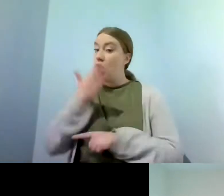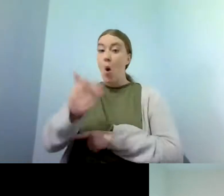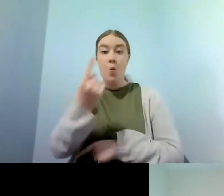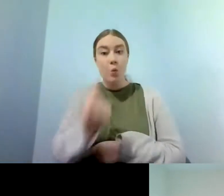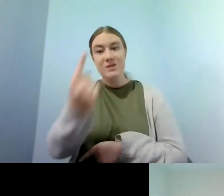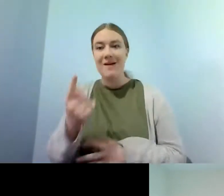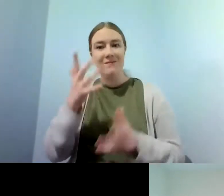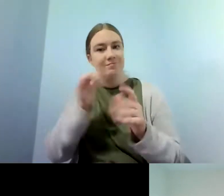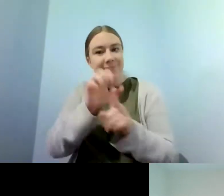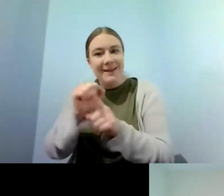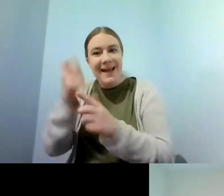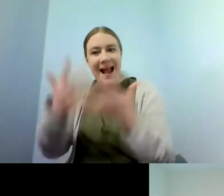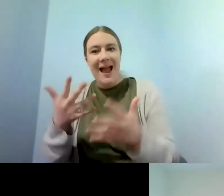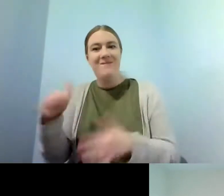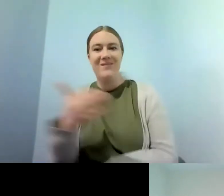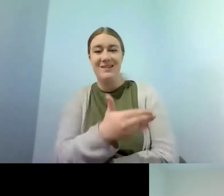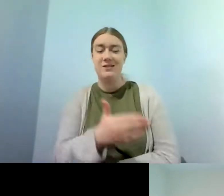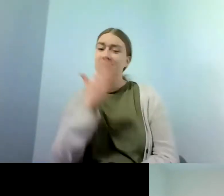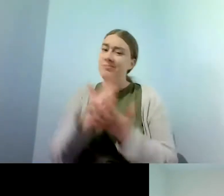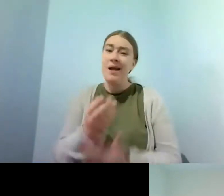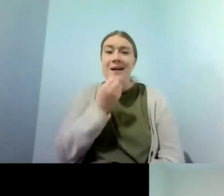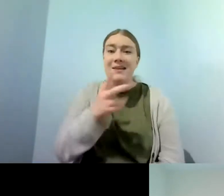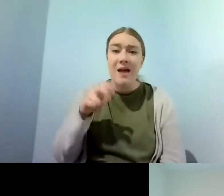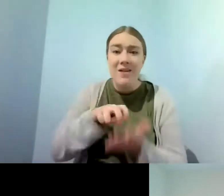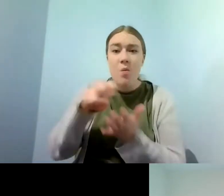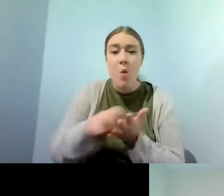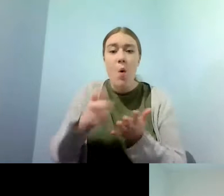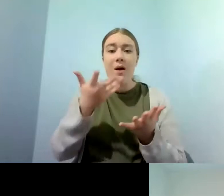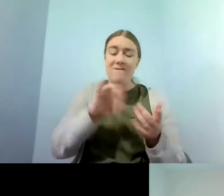brilliant thank you it's a lovely walk over the ham to the weir as well so it's